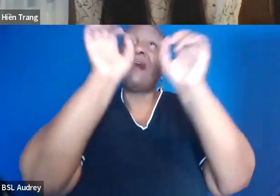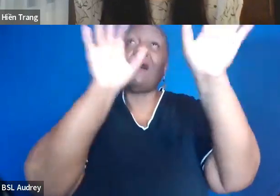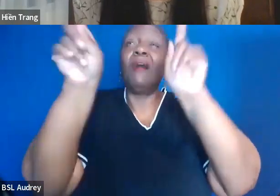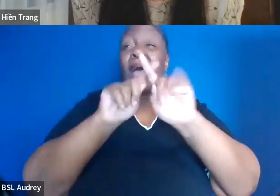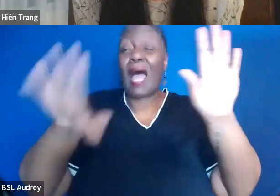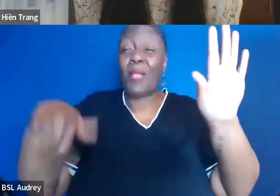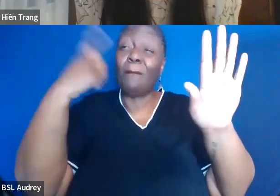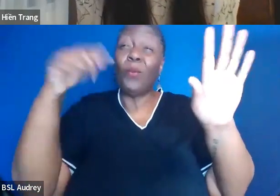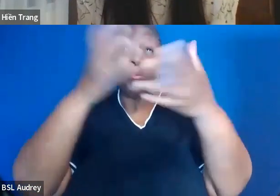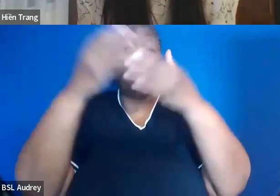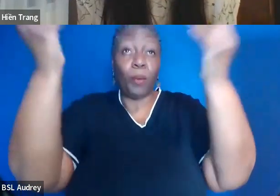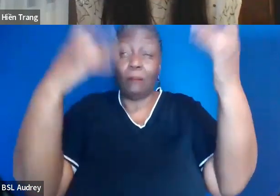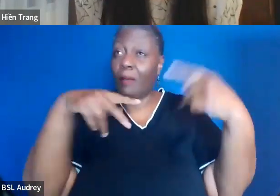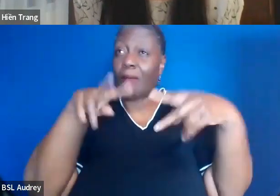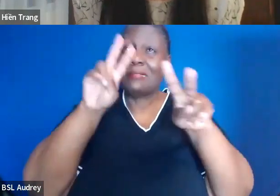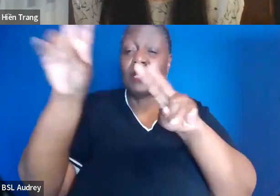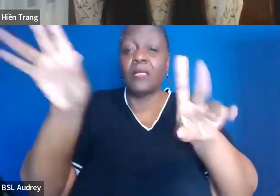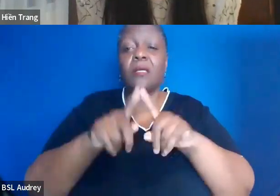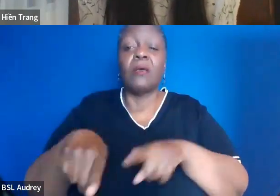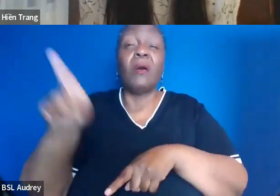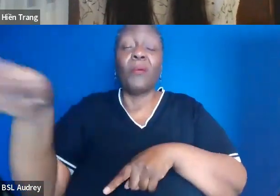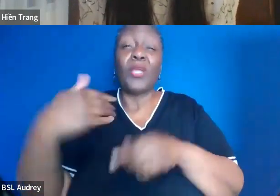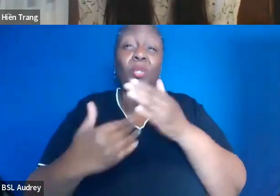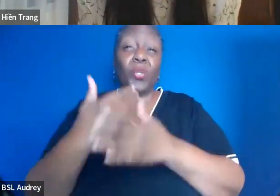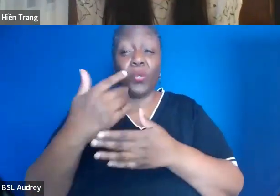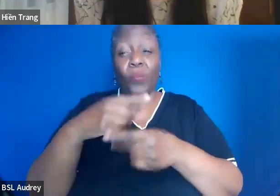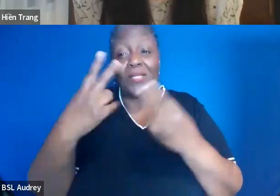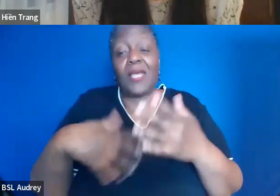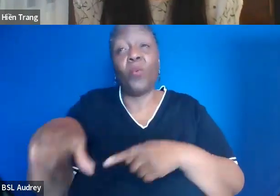to be seen, a new moon day, what could I tell you?